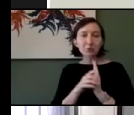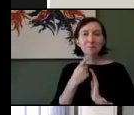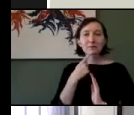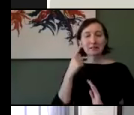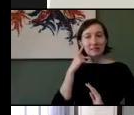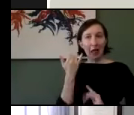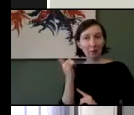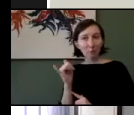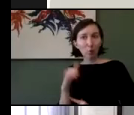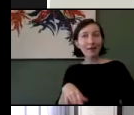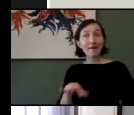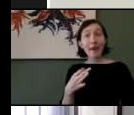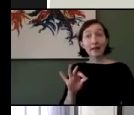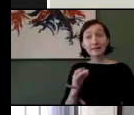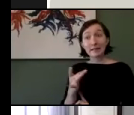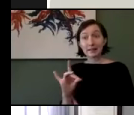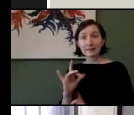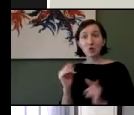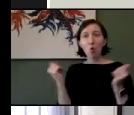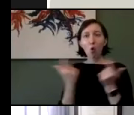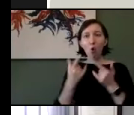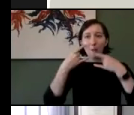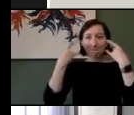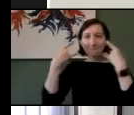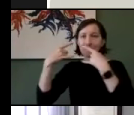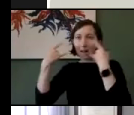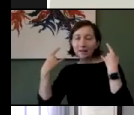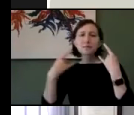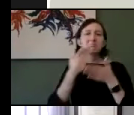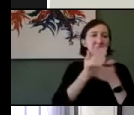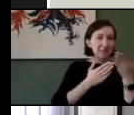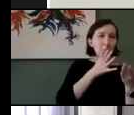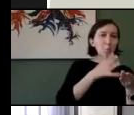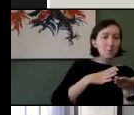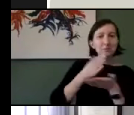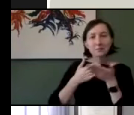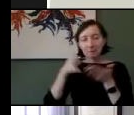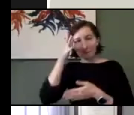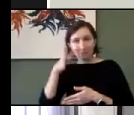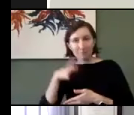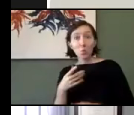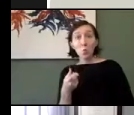All of them are wearing masks. A mixture of men and women. There's one person who is wearing a mask